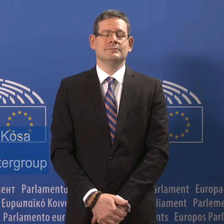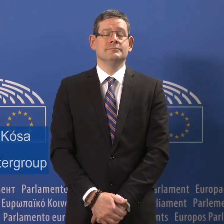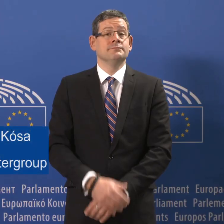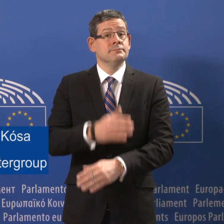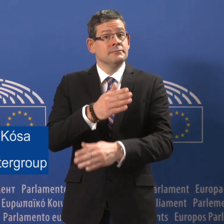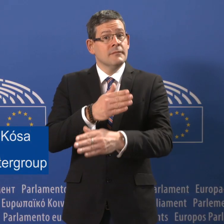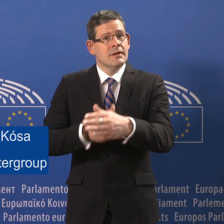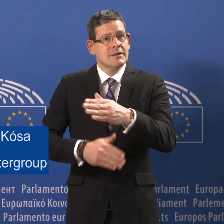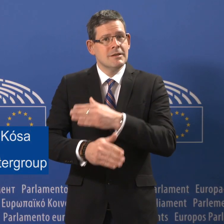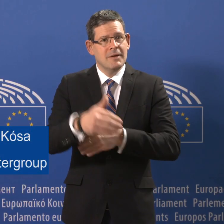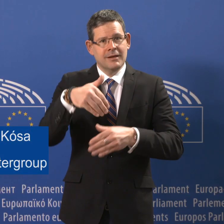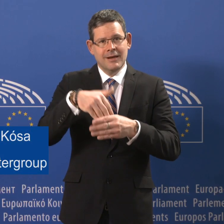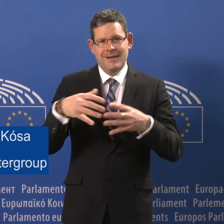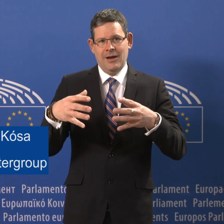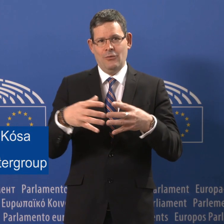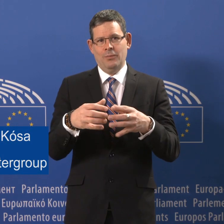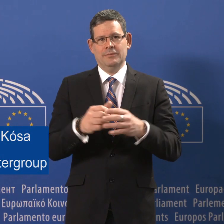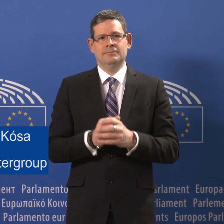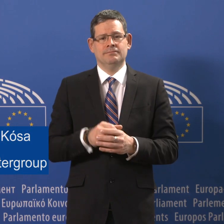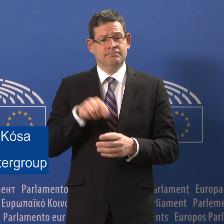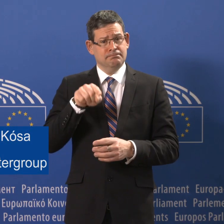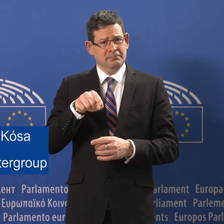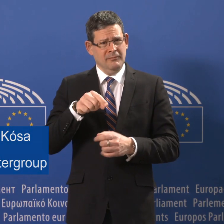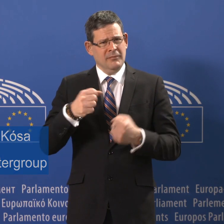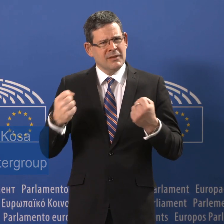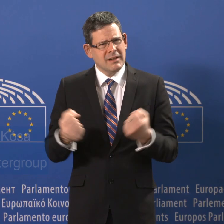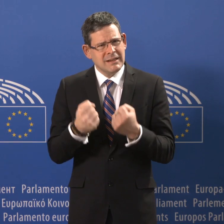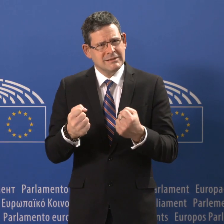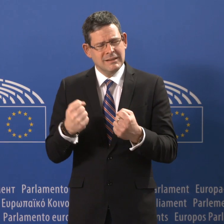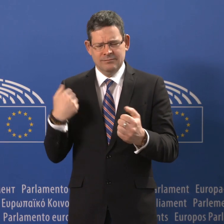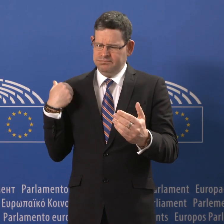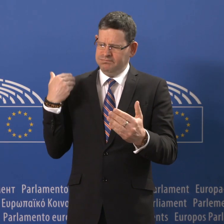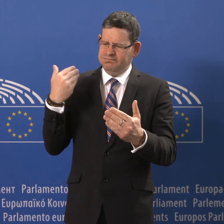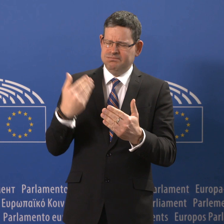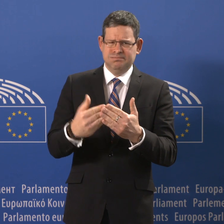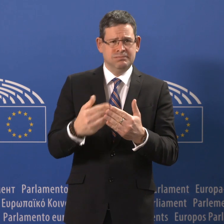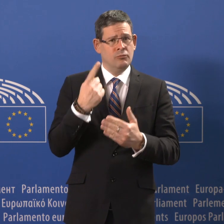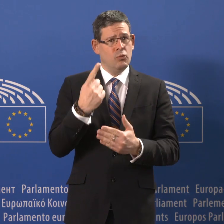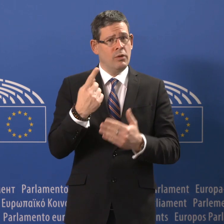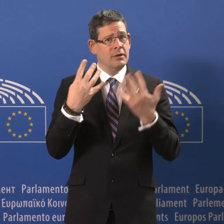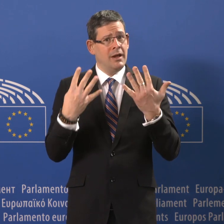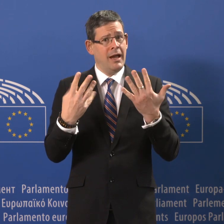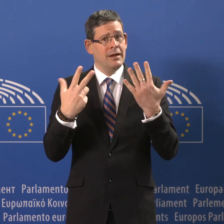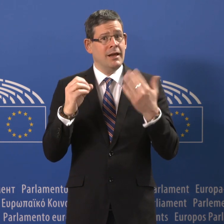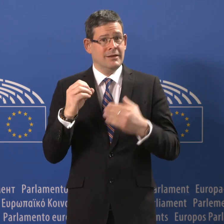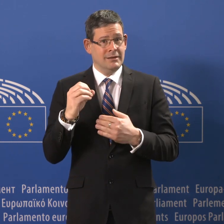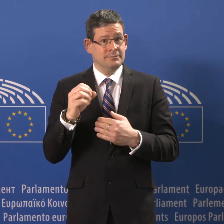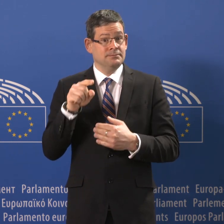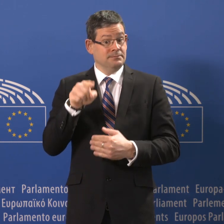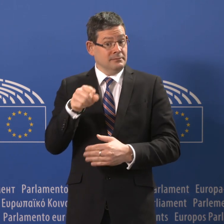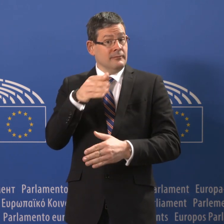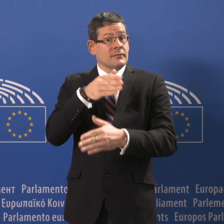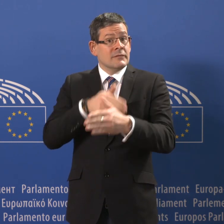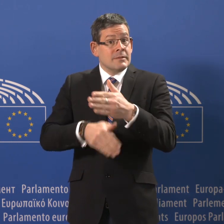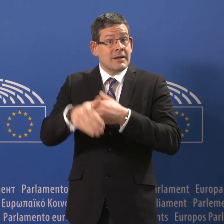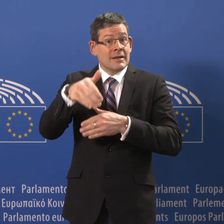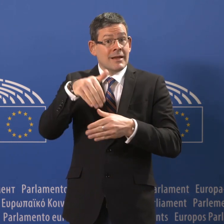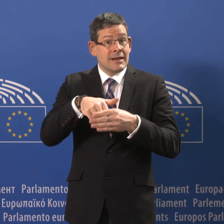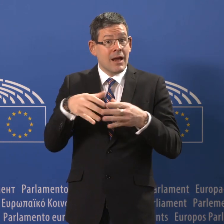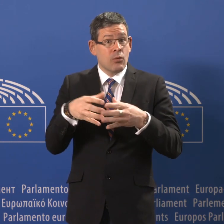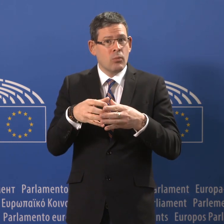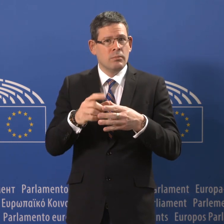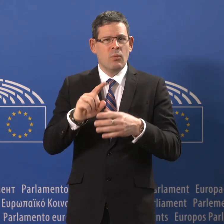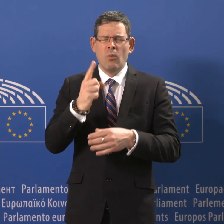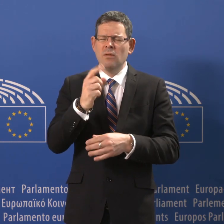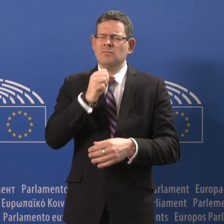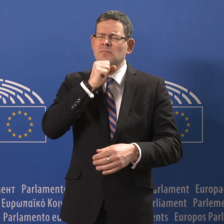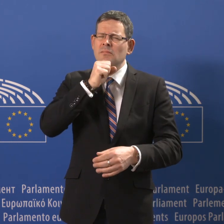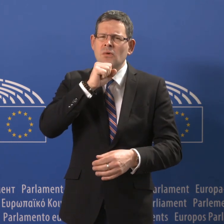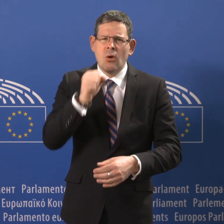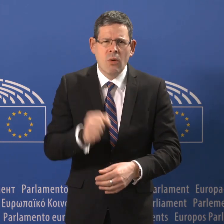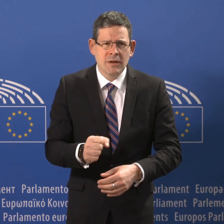Active since 1980, the Disability Intergroup is one of the oldest